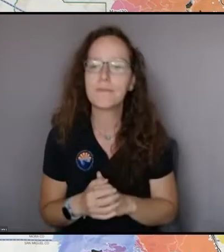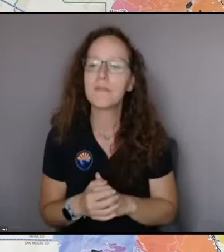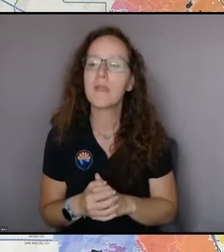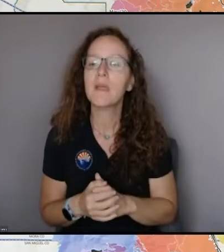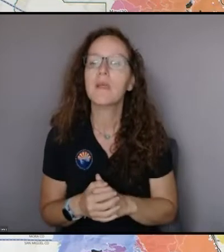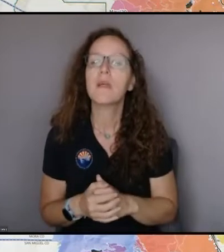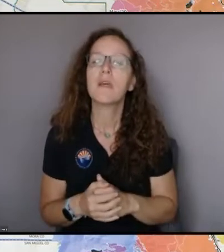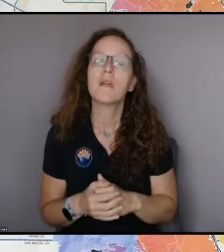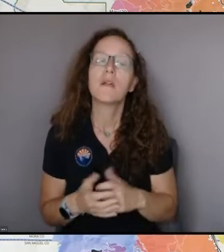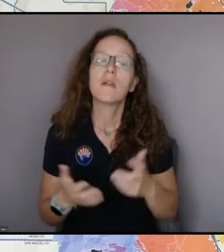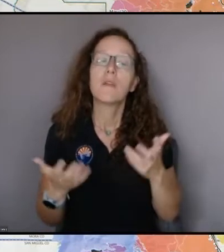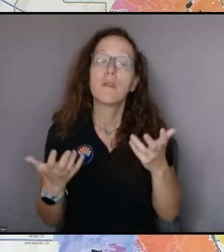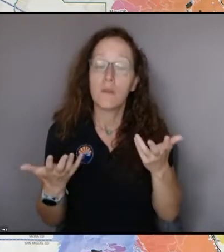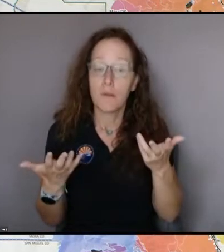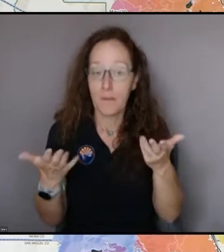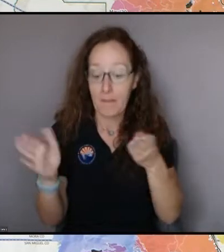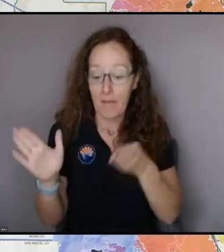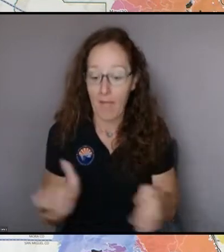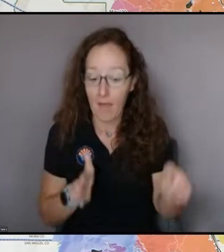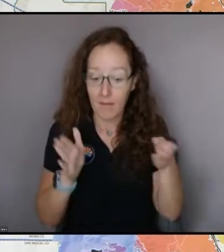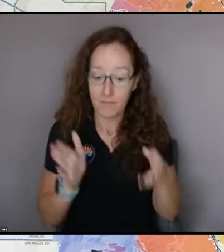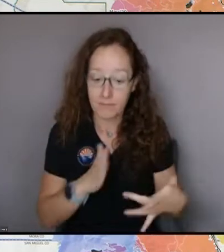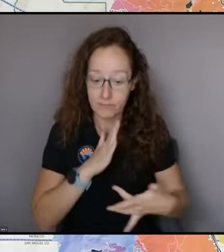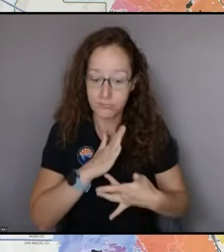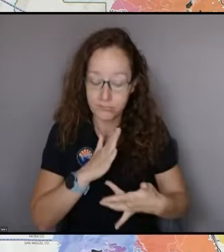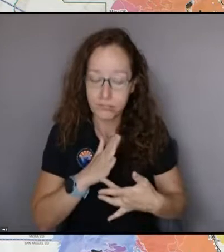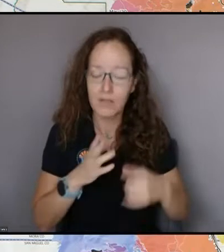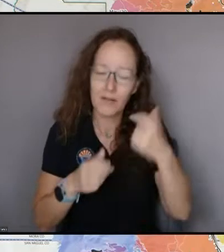assumptions, and evaluating alternatives is: We 'red team' our